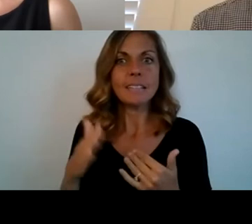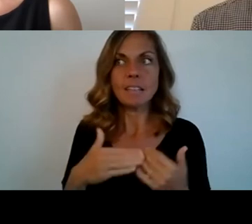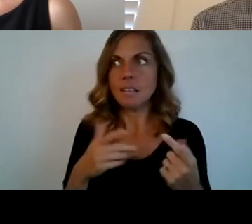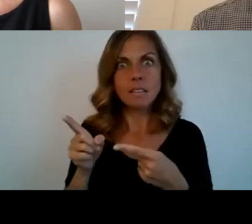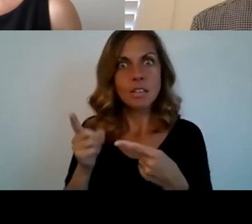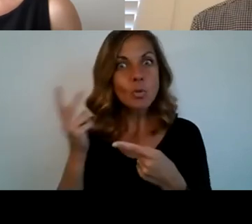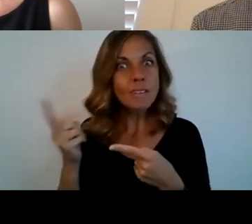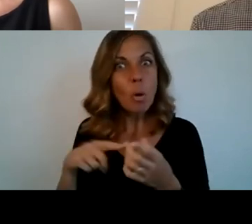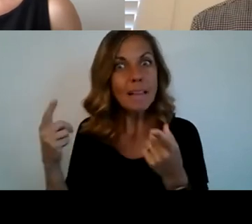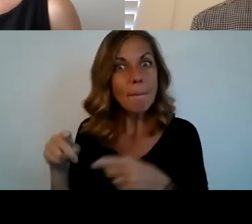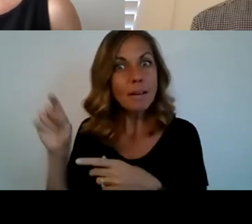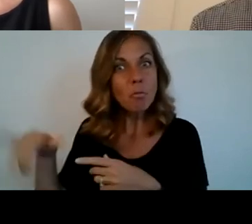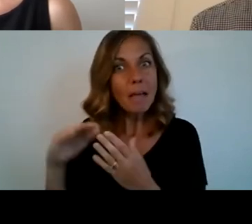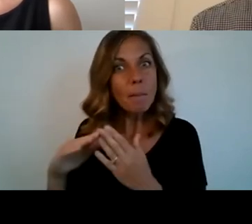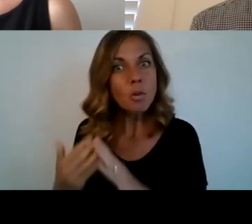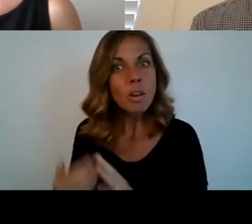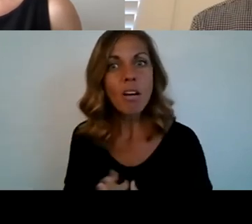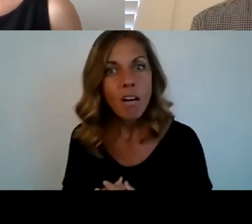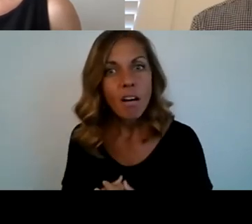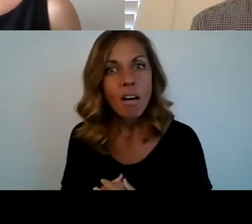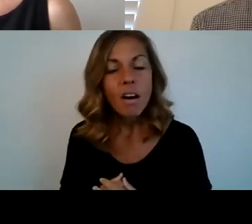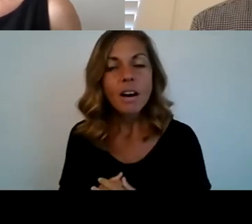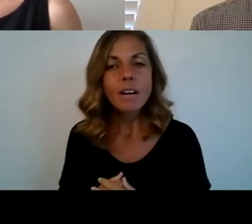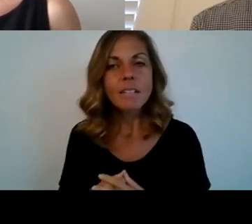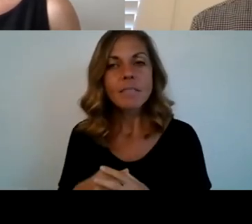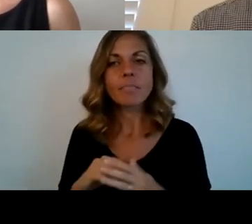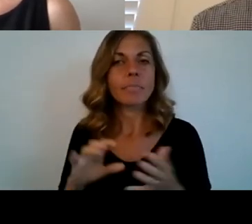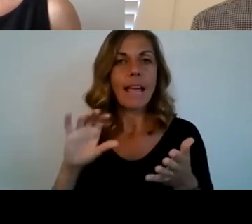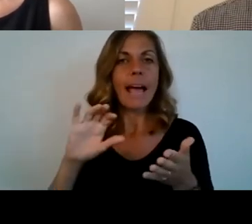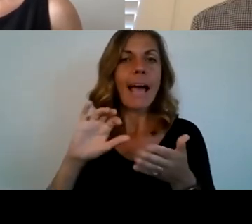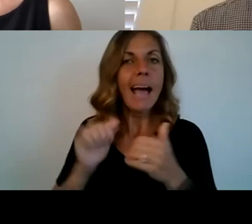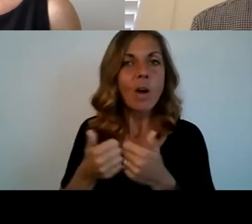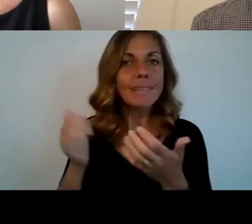this particular community? You know, how is that playing out in the workplace. And then